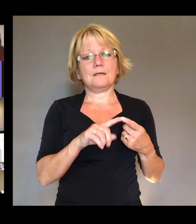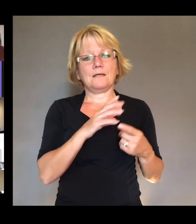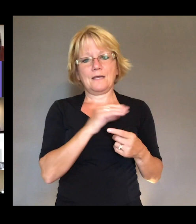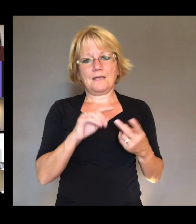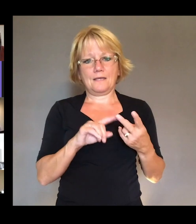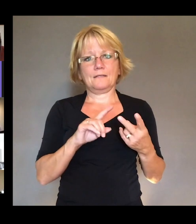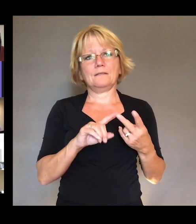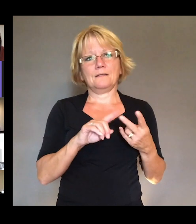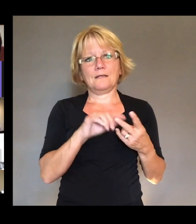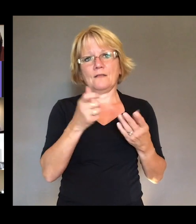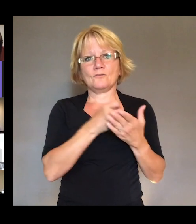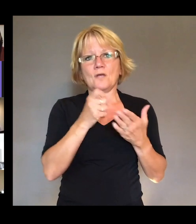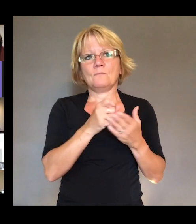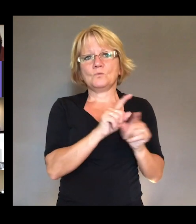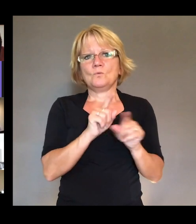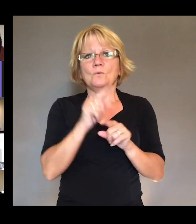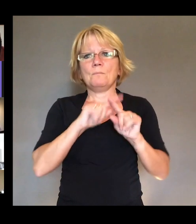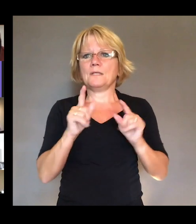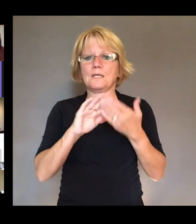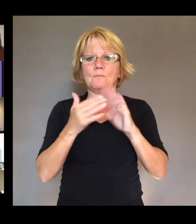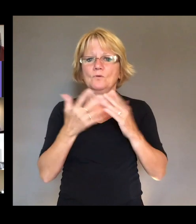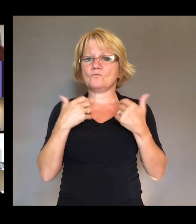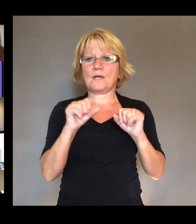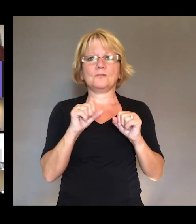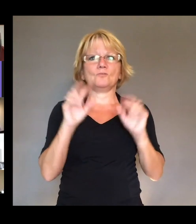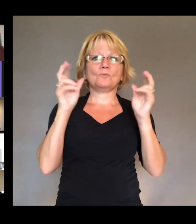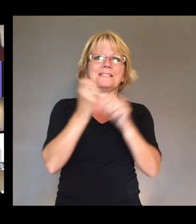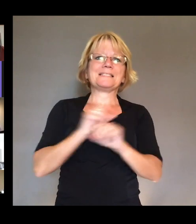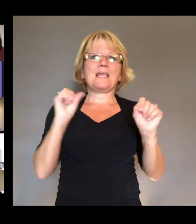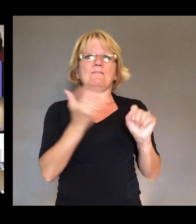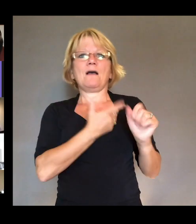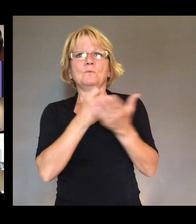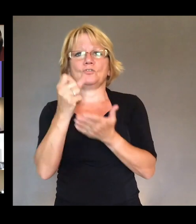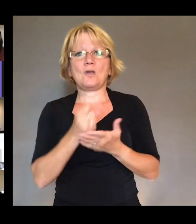there's been a save our shops campaign put together and the fashion design shop here.